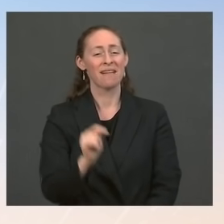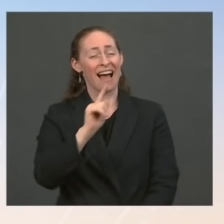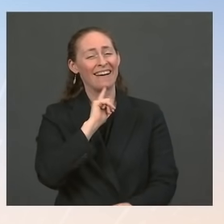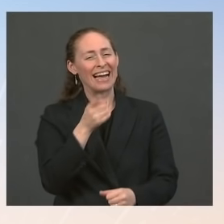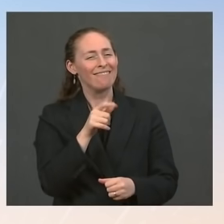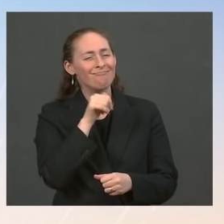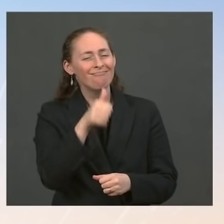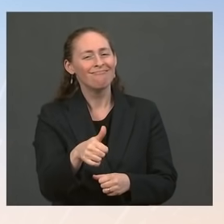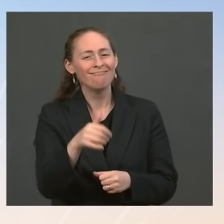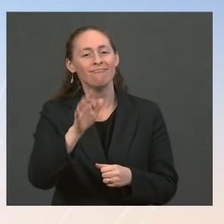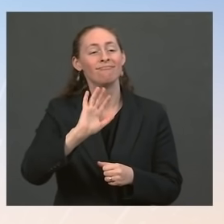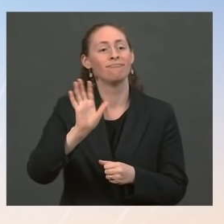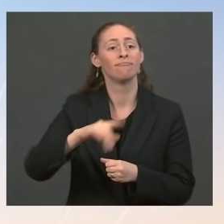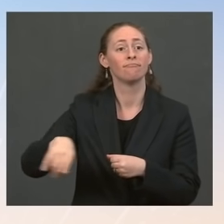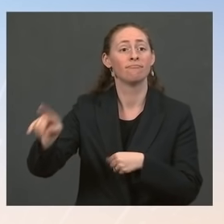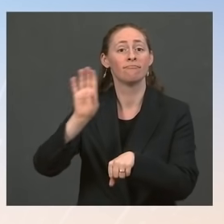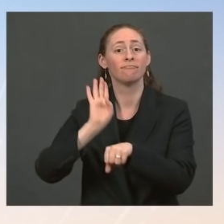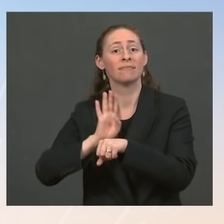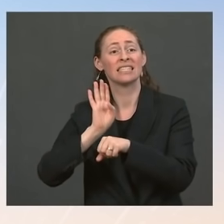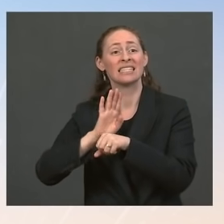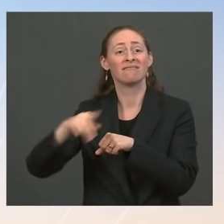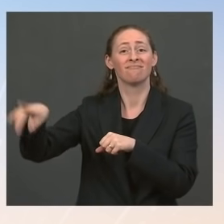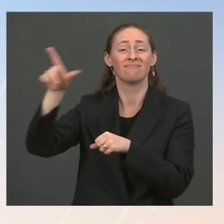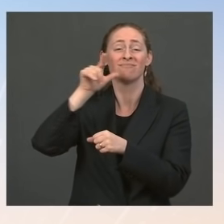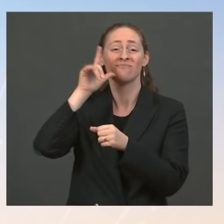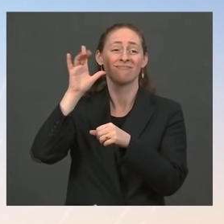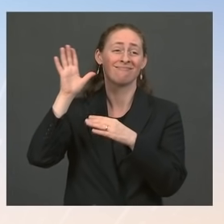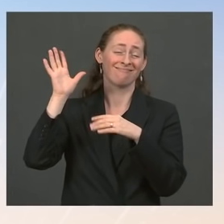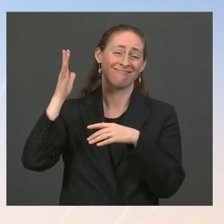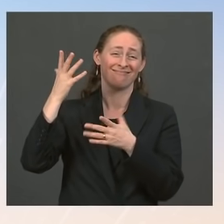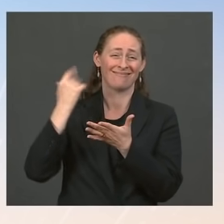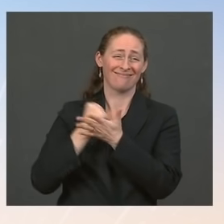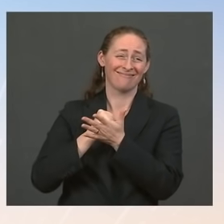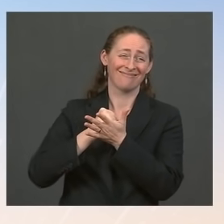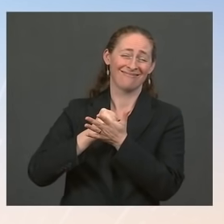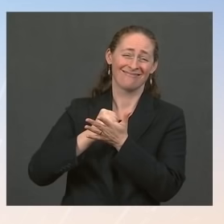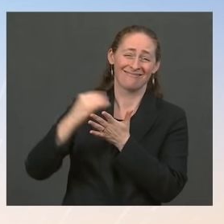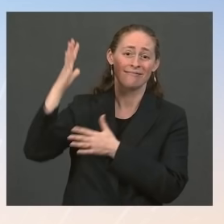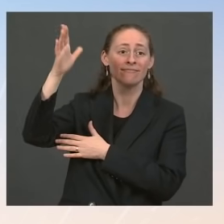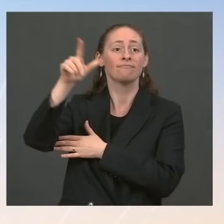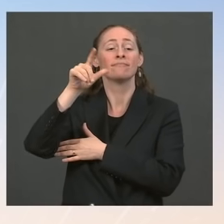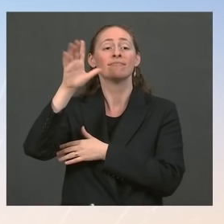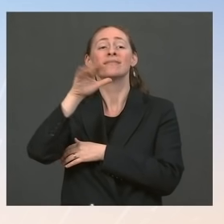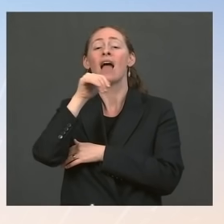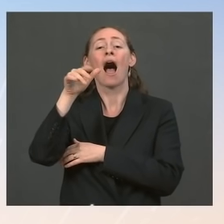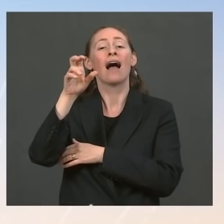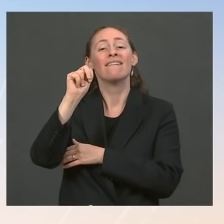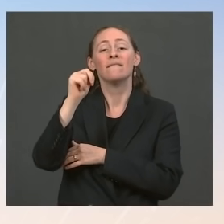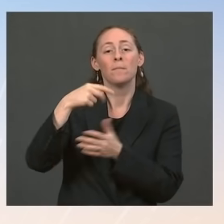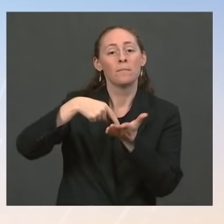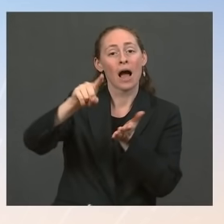50 of the top companies last year in 2020 paid not a dollar in taxes. A lot of high-income net -- net high --